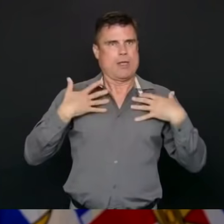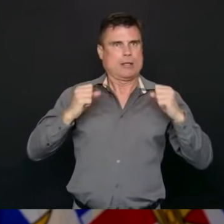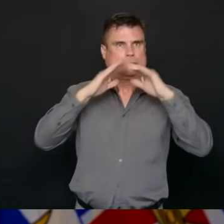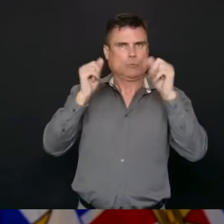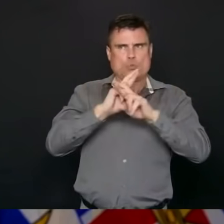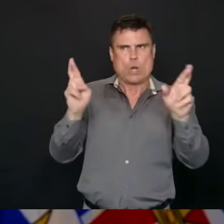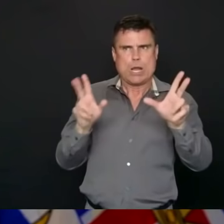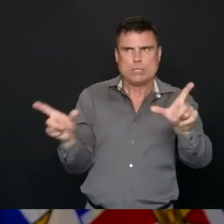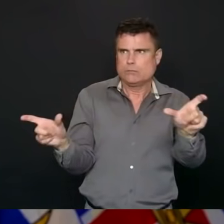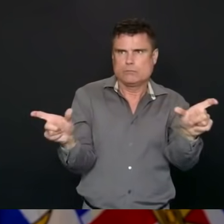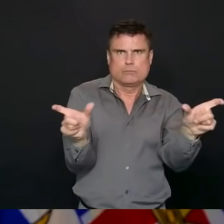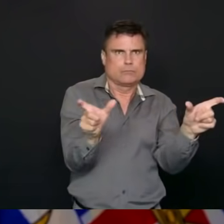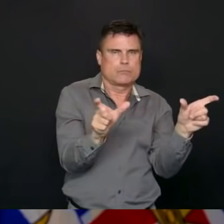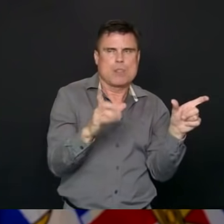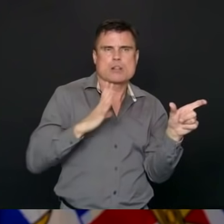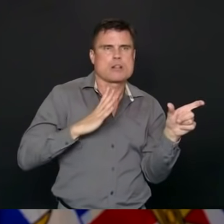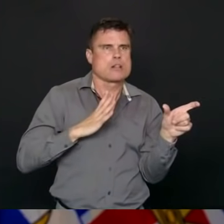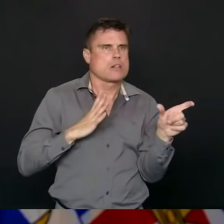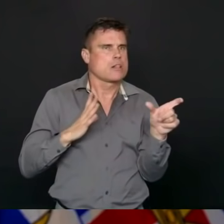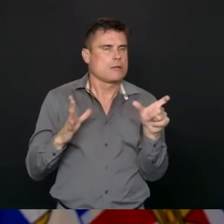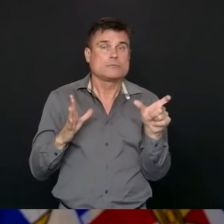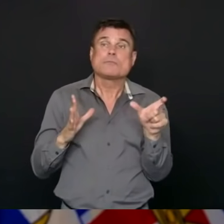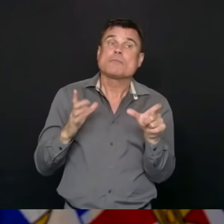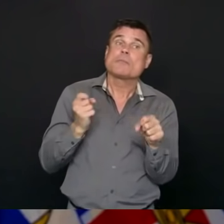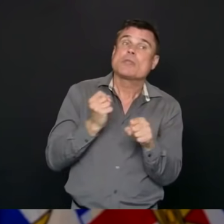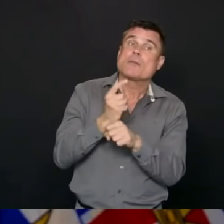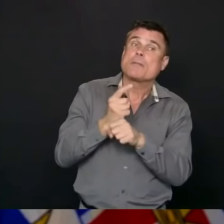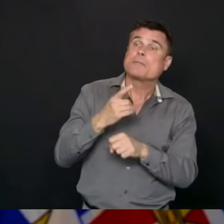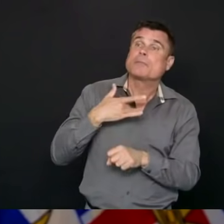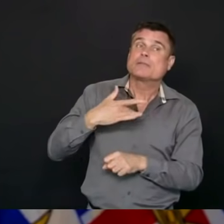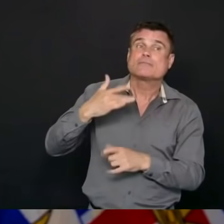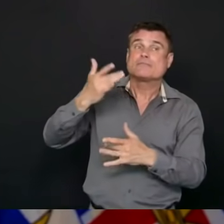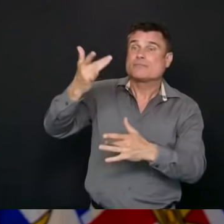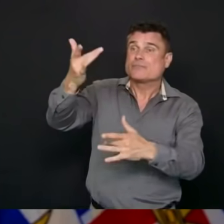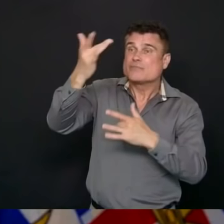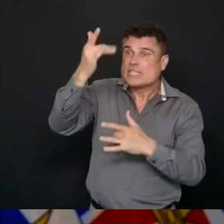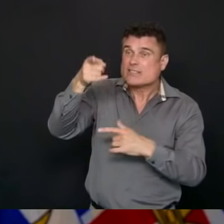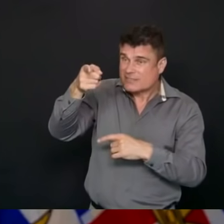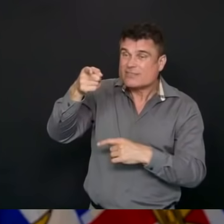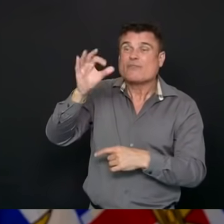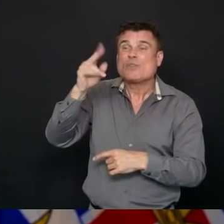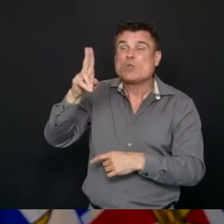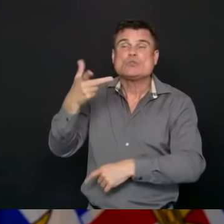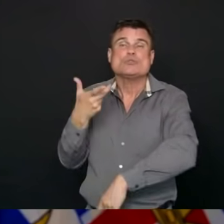and the measures we are taking to prevent COVID-19 will also prevent